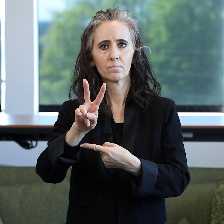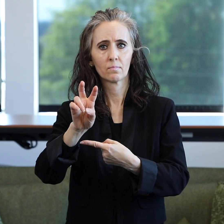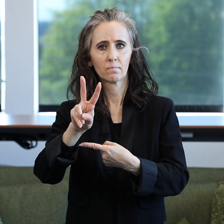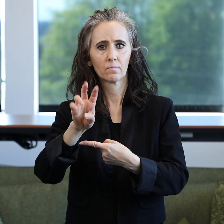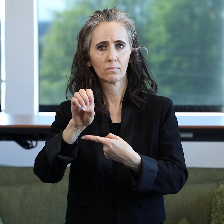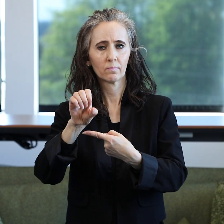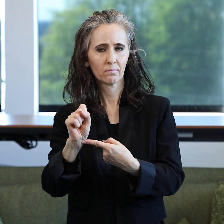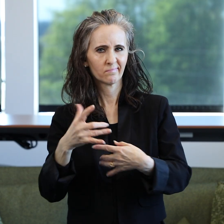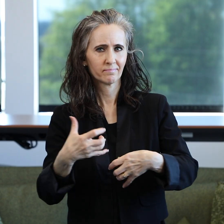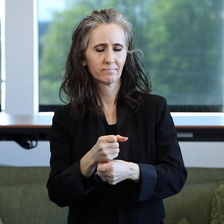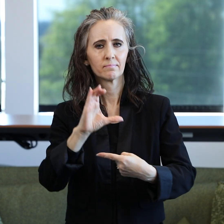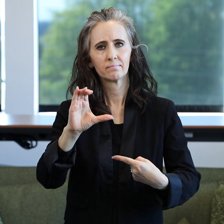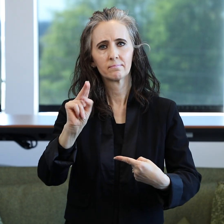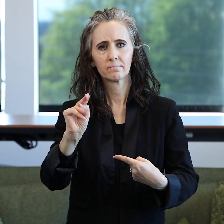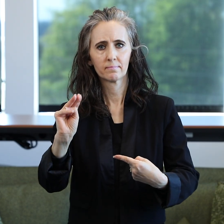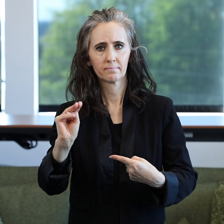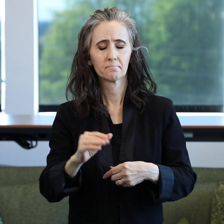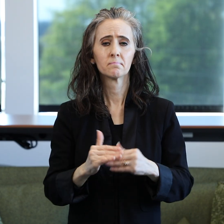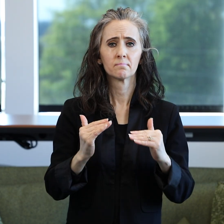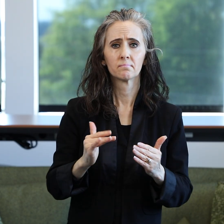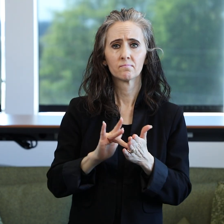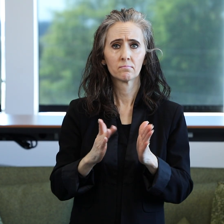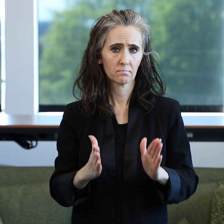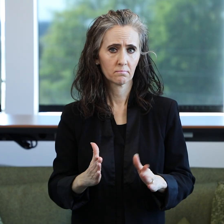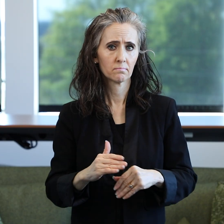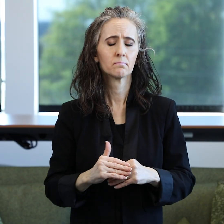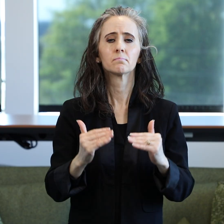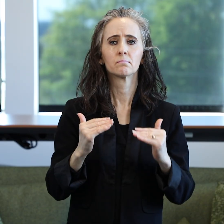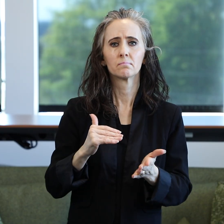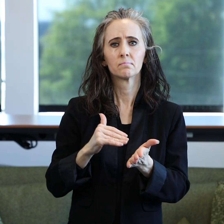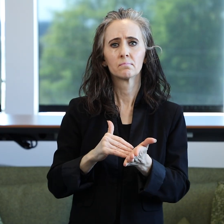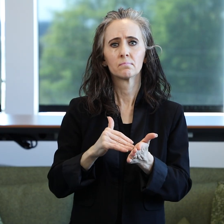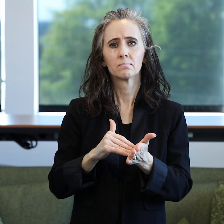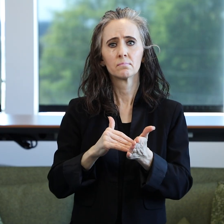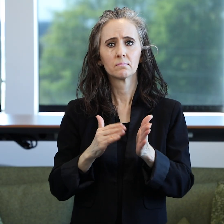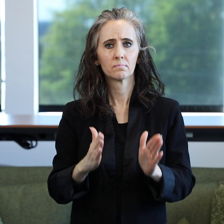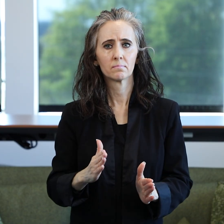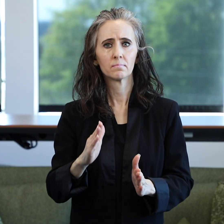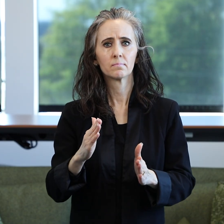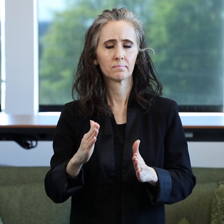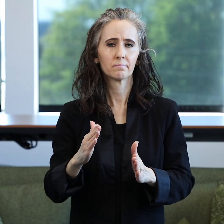physicians, also known as MD or DO, Physician Assistants/Associates also known as PA